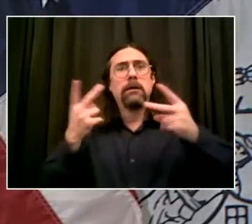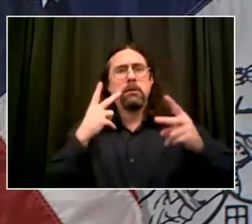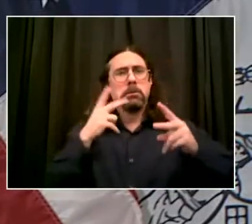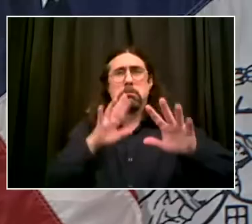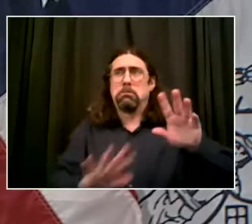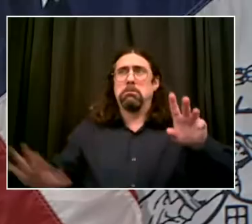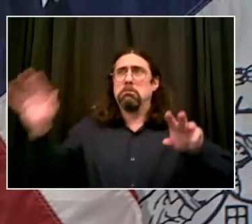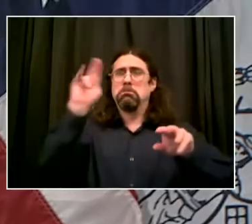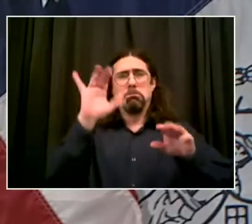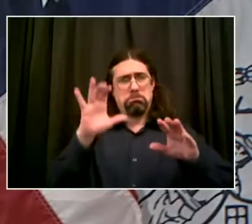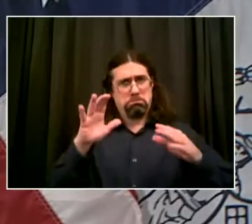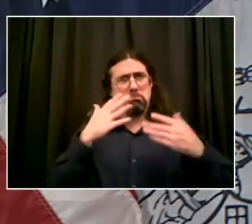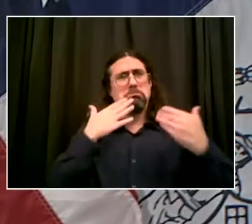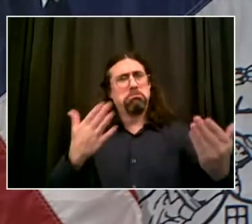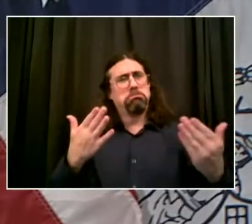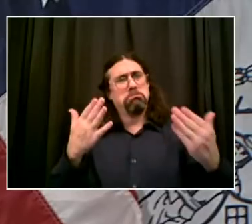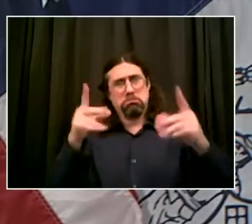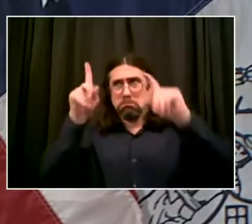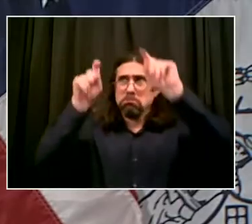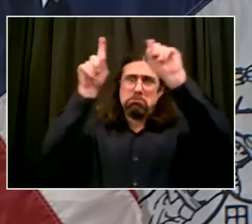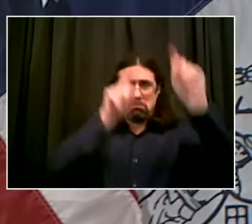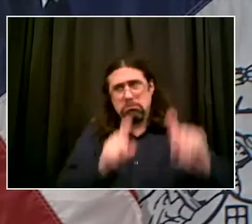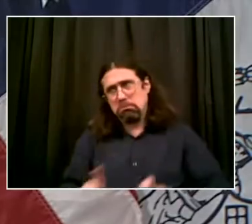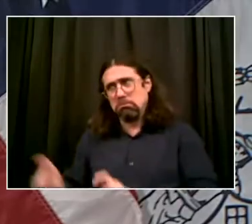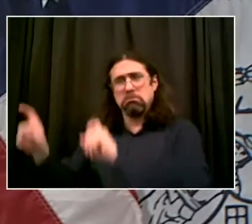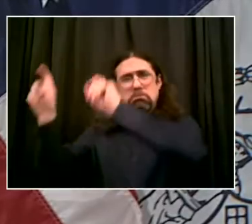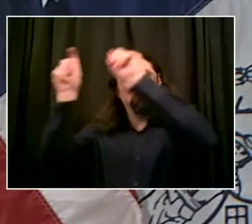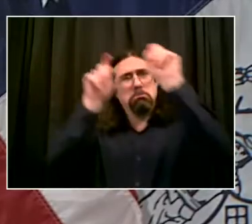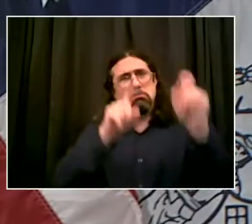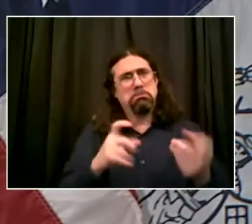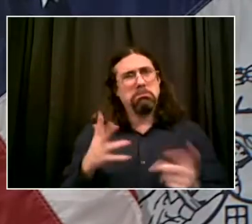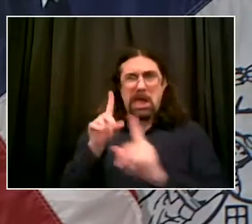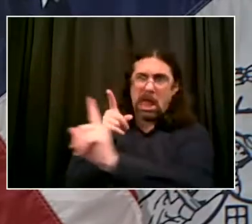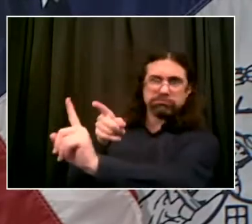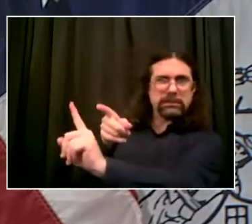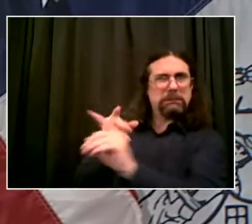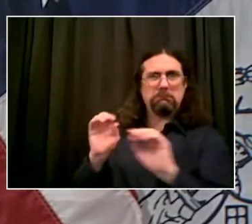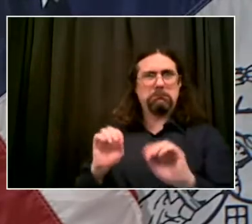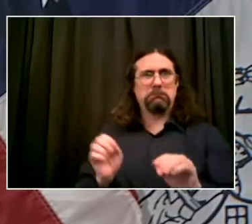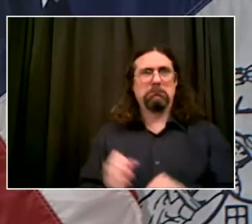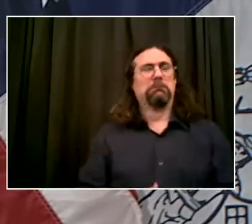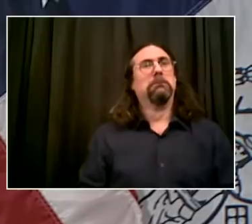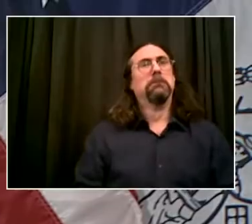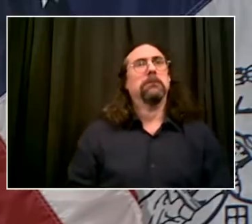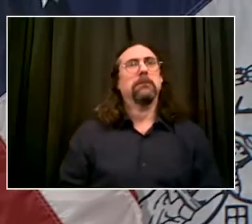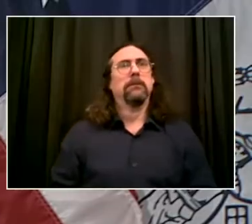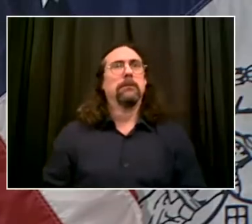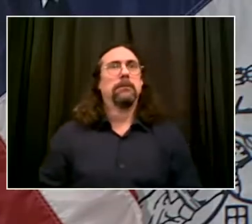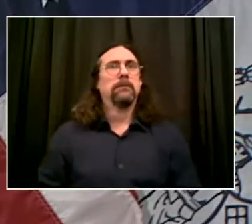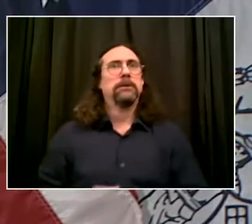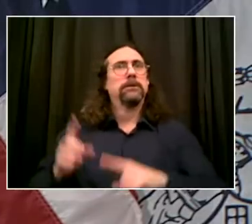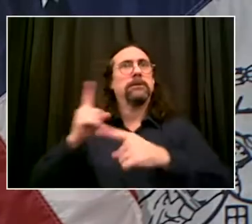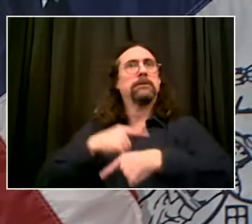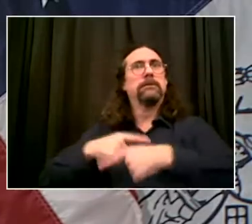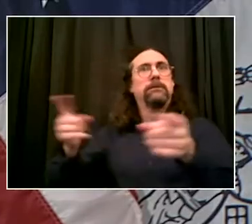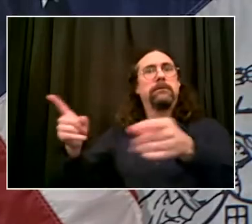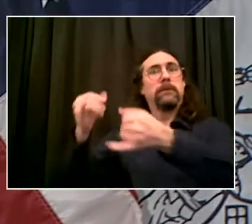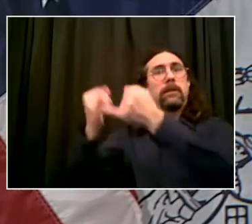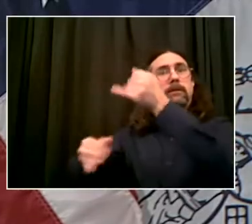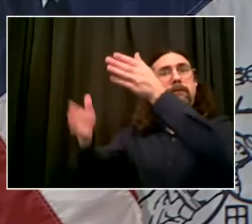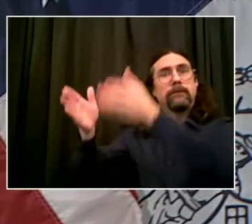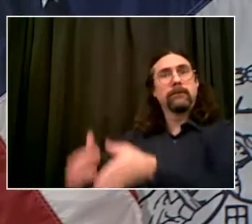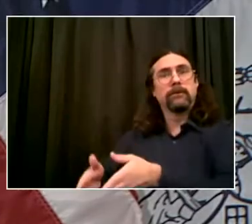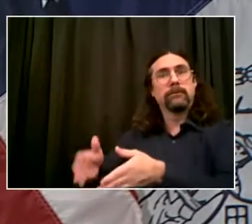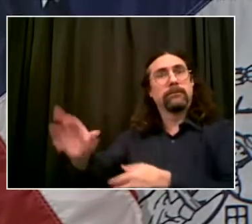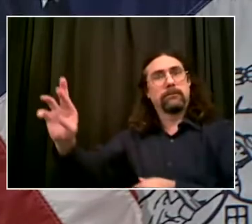VIRUS.